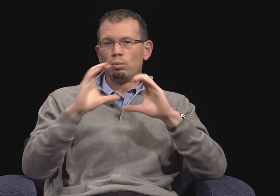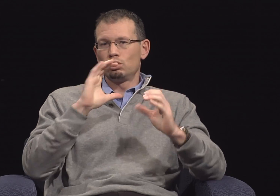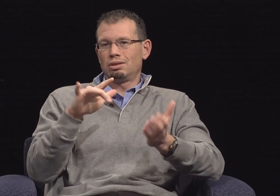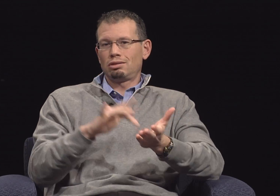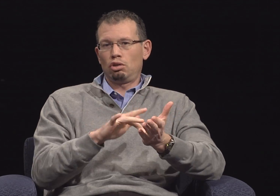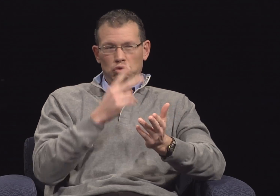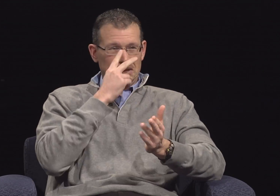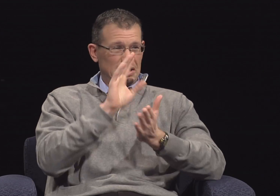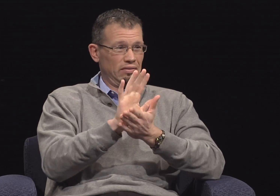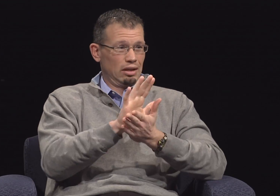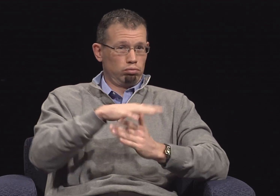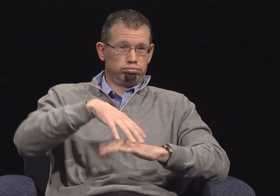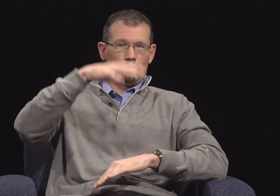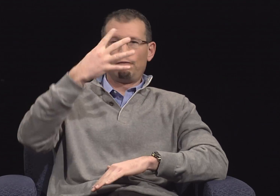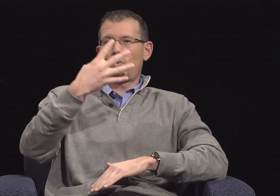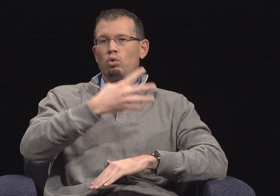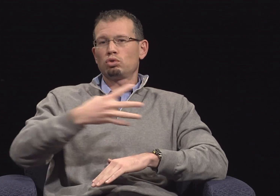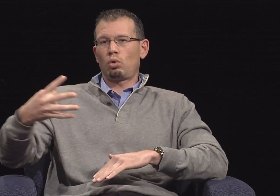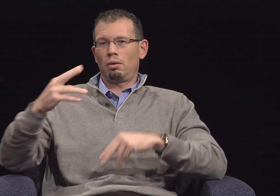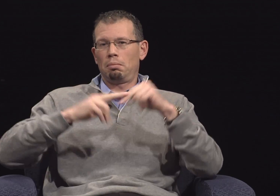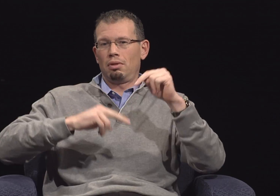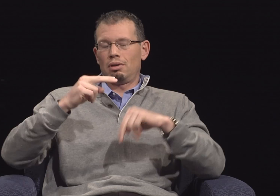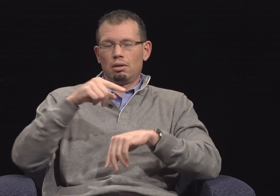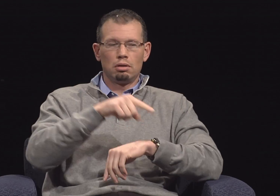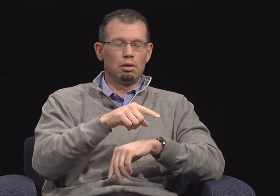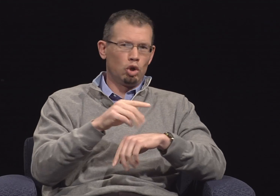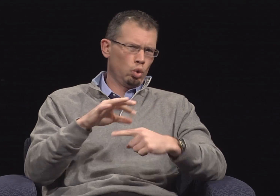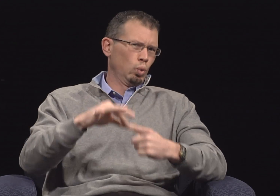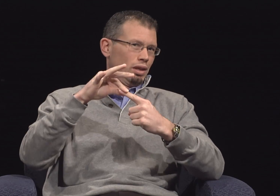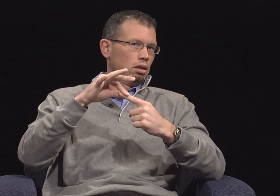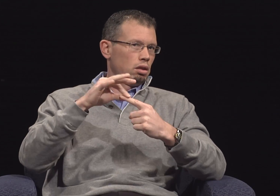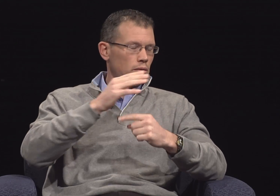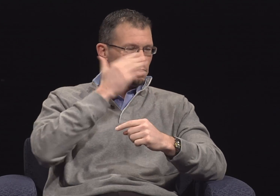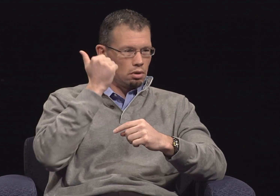It's a four-story building that's really unique.